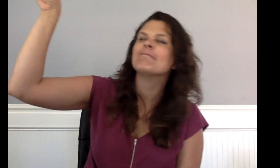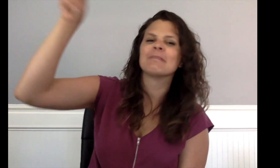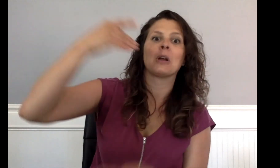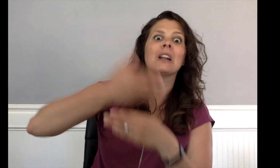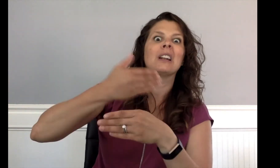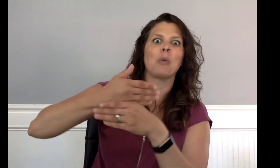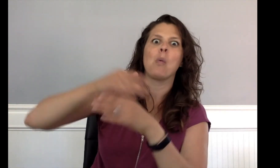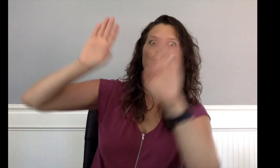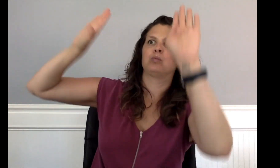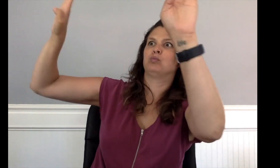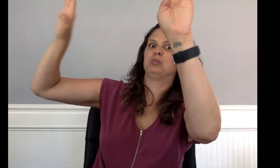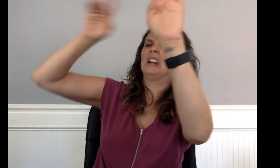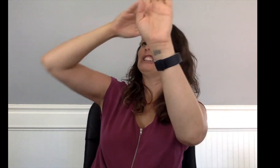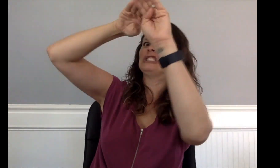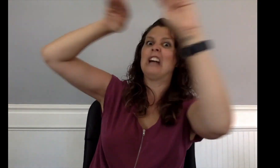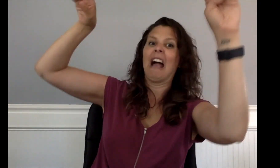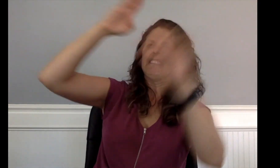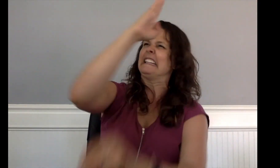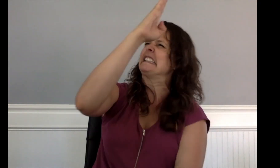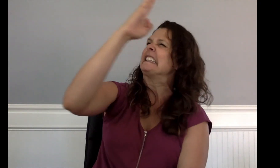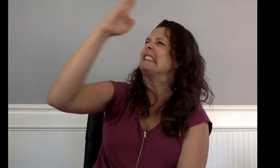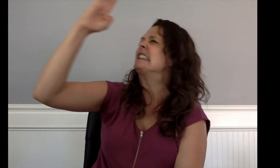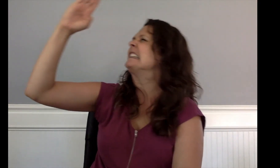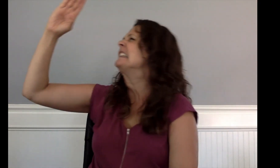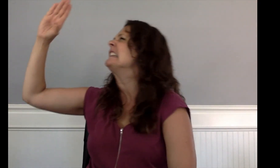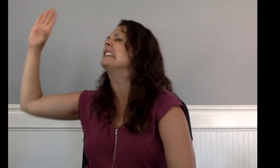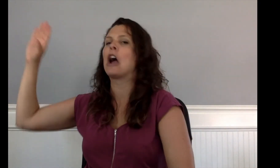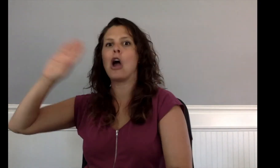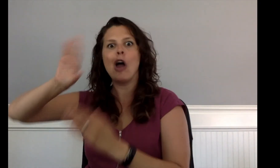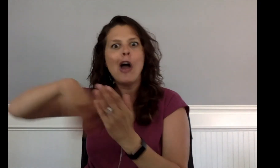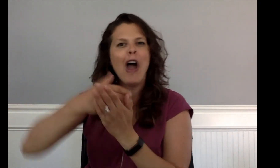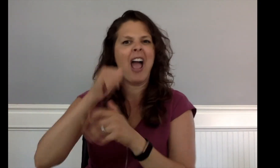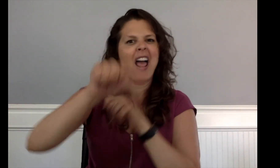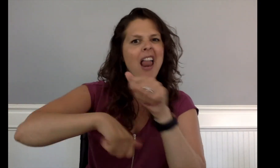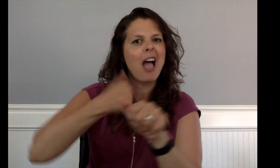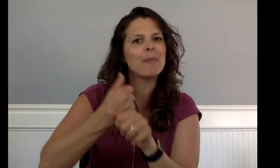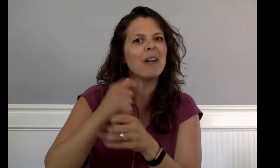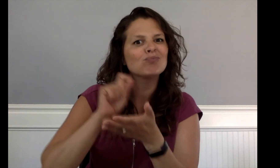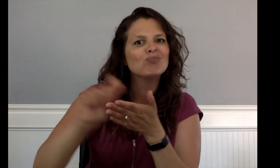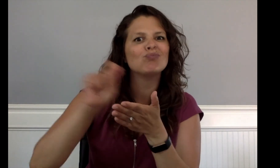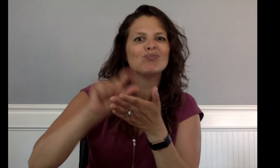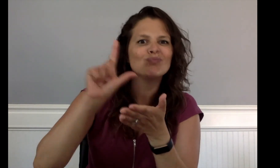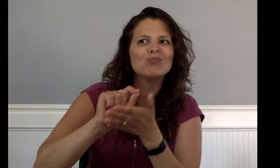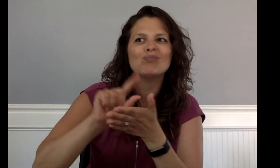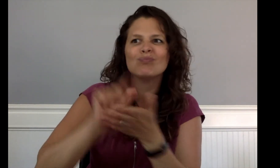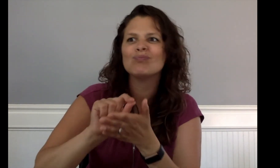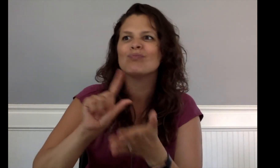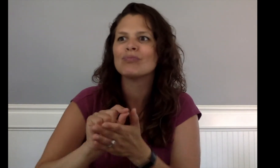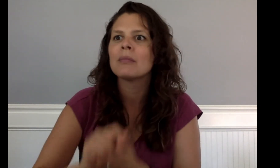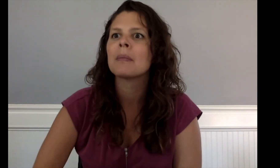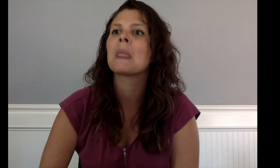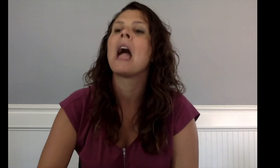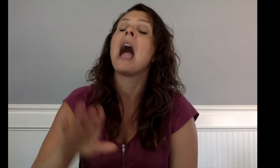of a bookshelf between two tall windows.